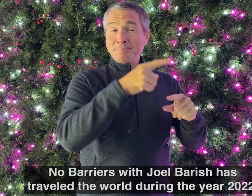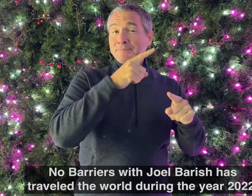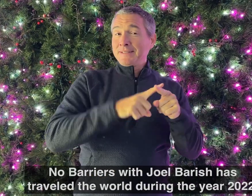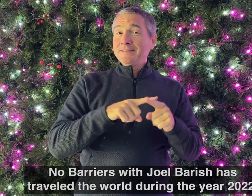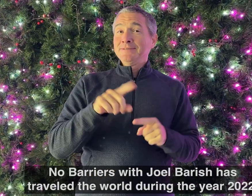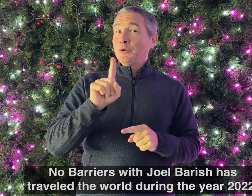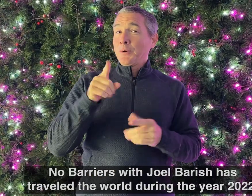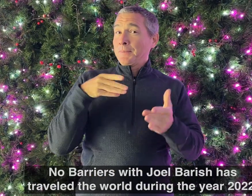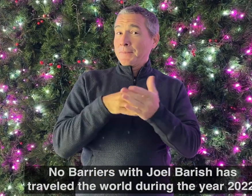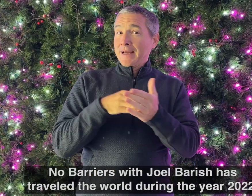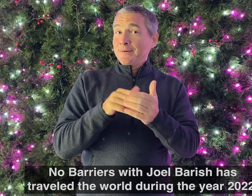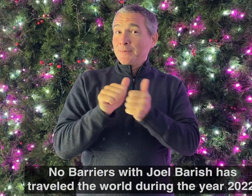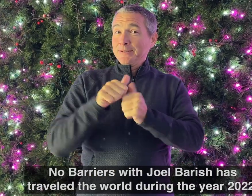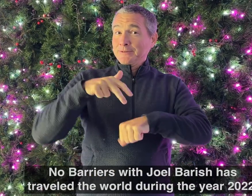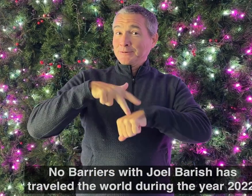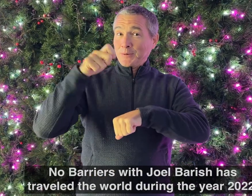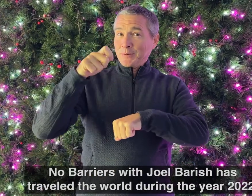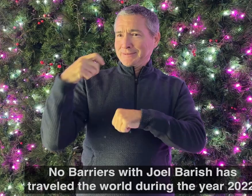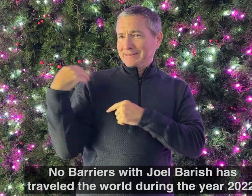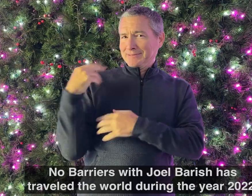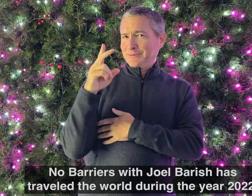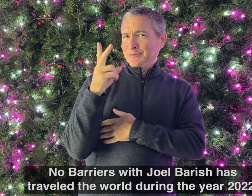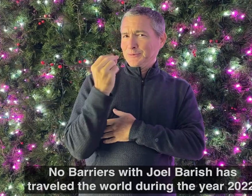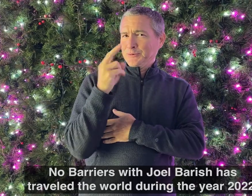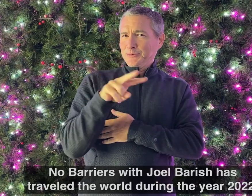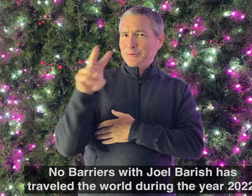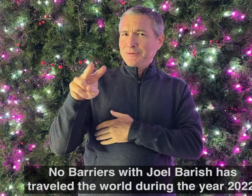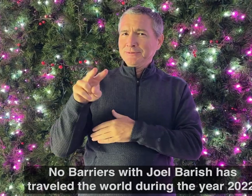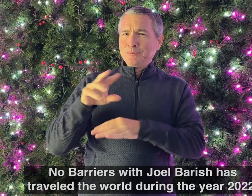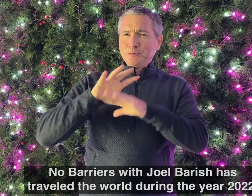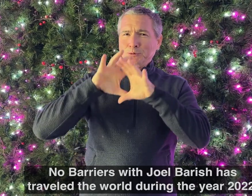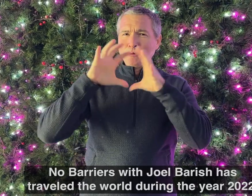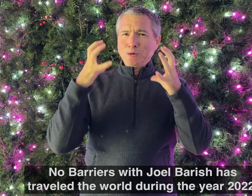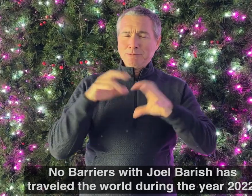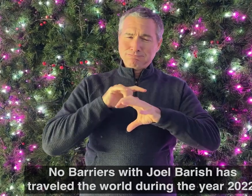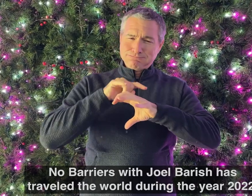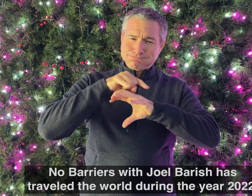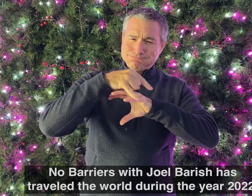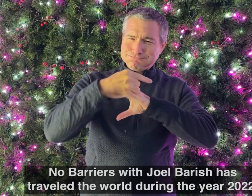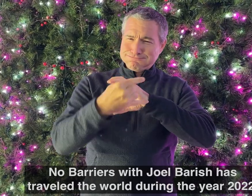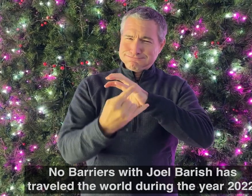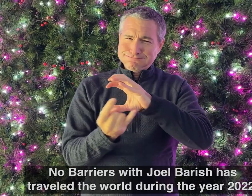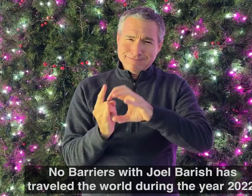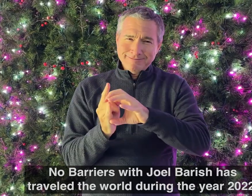No Barriers with Joel Barish has traveled the world during the year 2022.